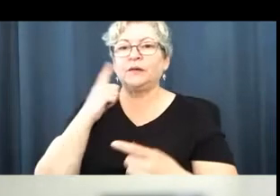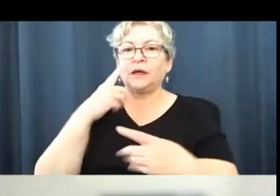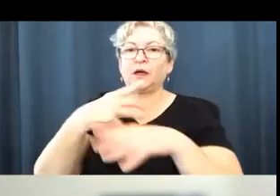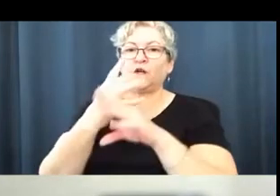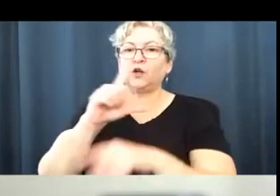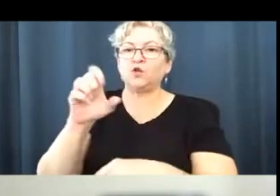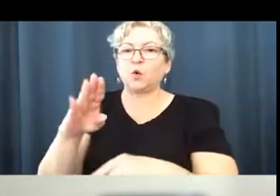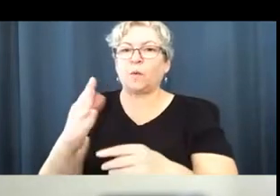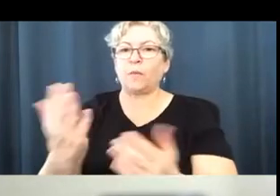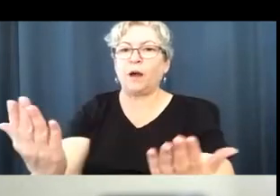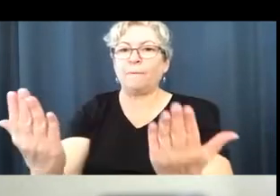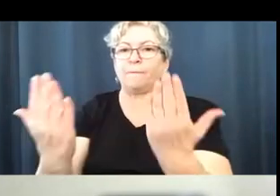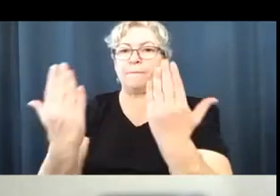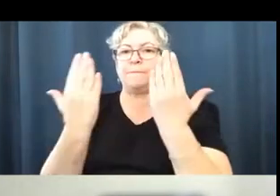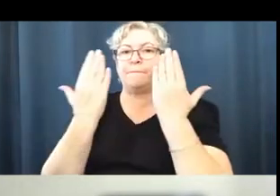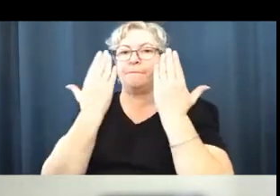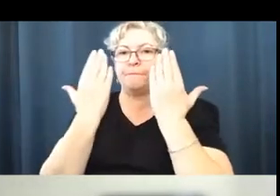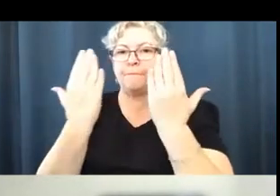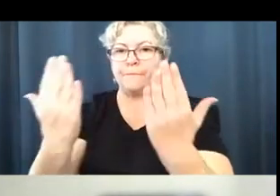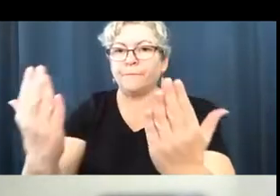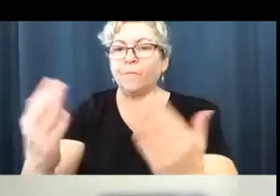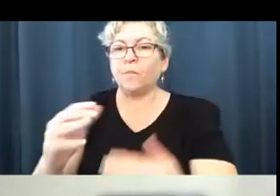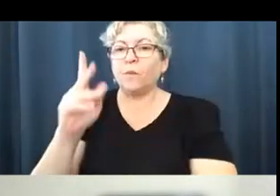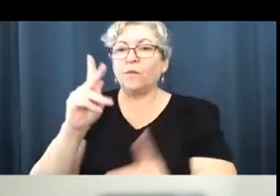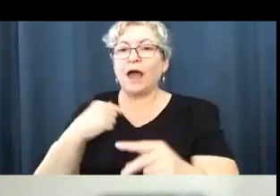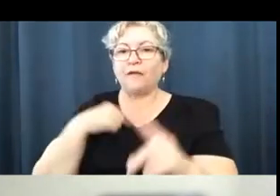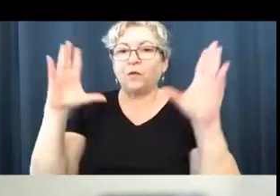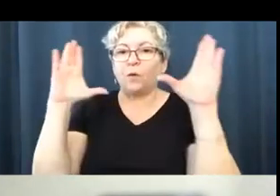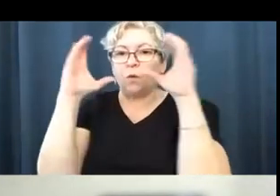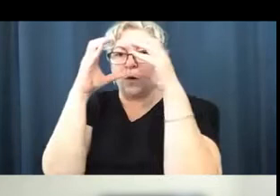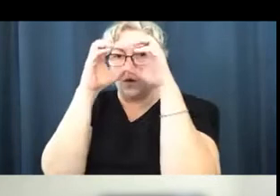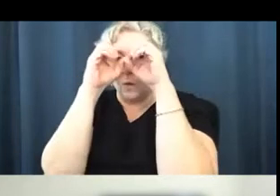that make things bigger, or if the person have the tunnel vision they may wanna make it smaller.